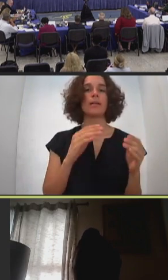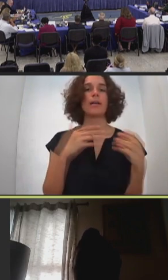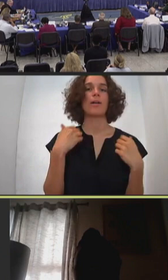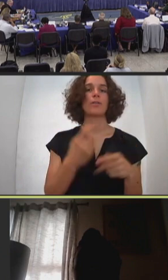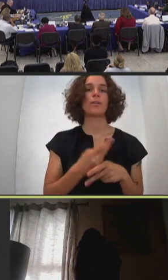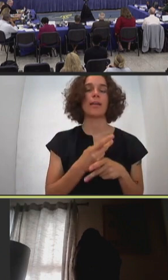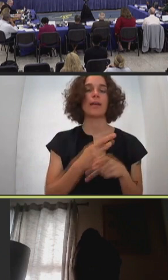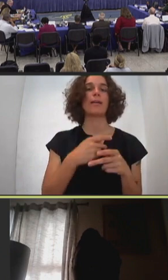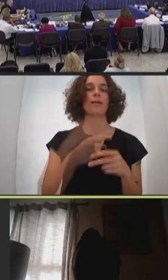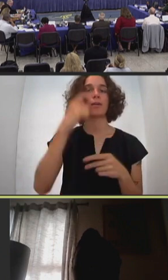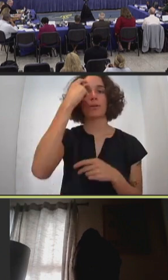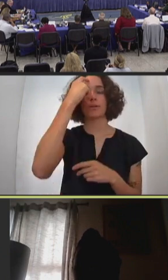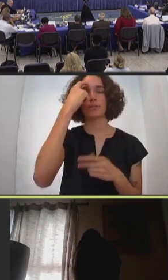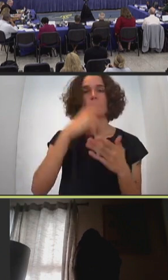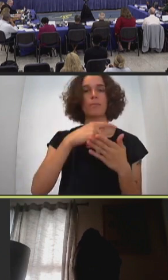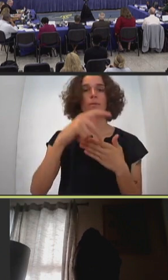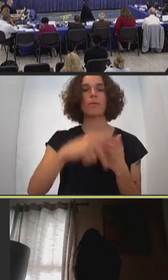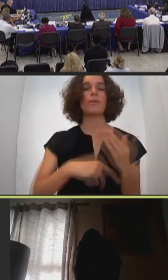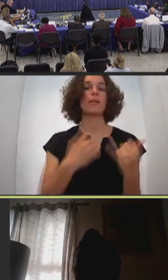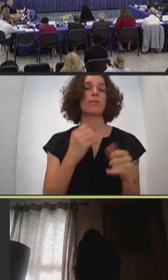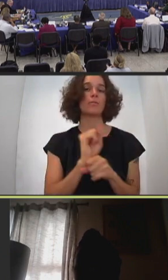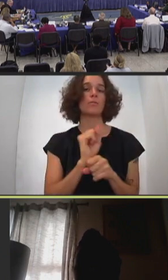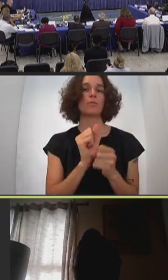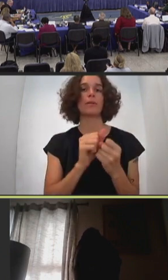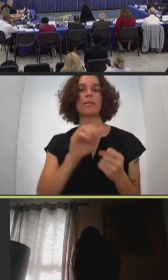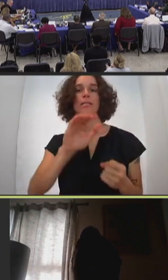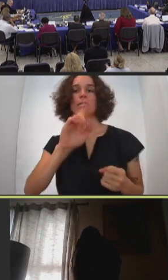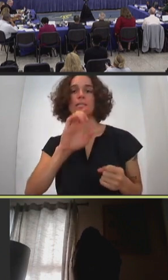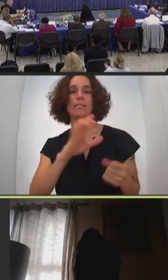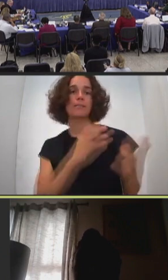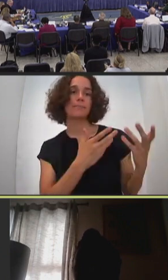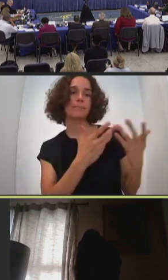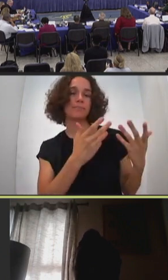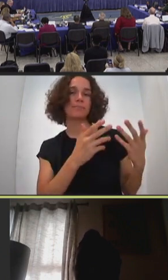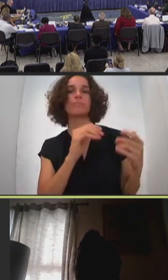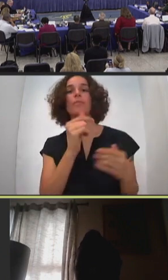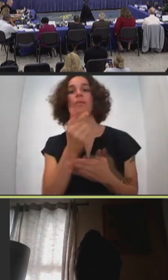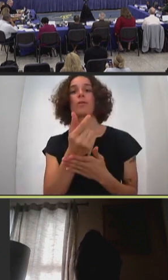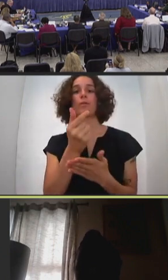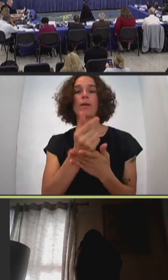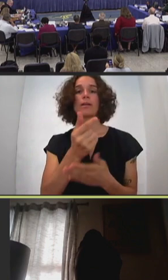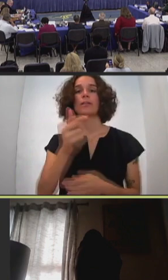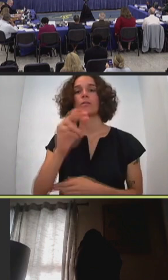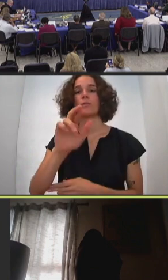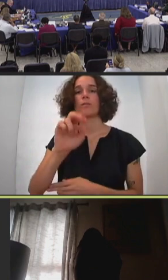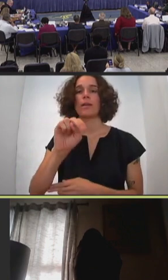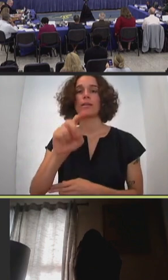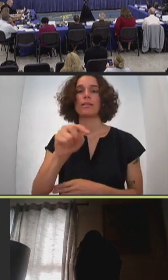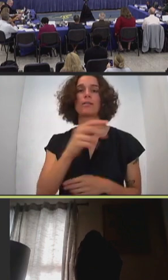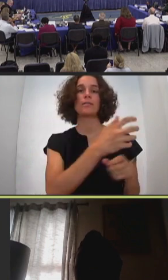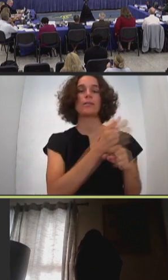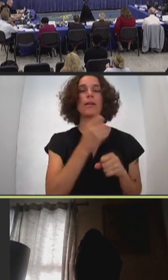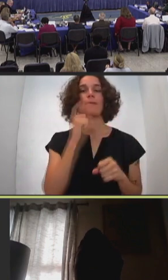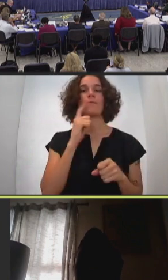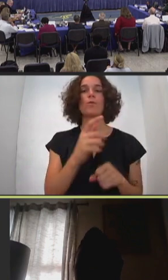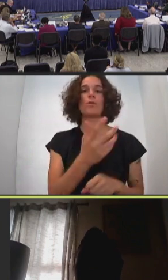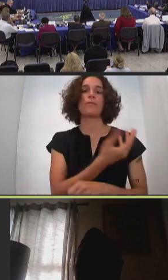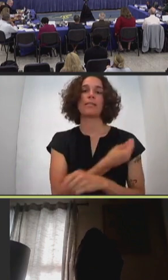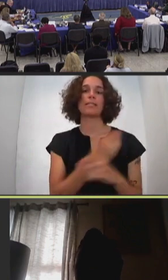working with the CDC Foundation grant that we received for vaccine equity as well as